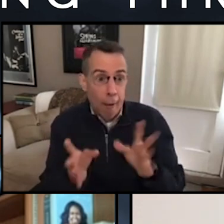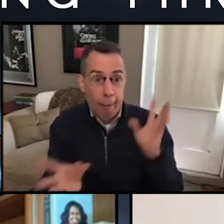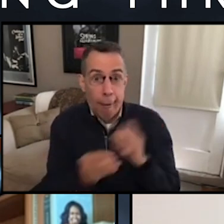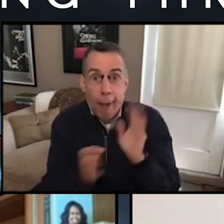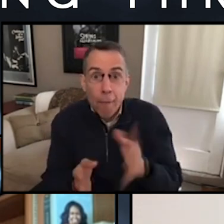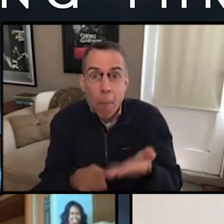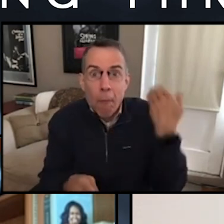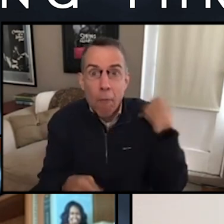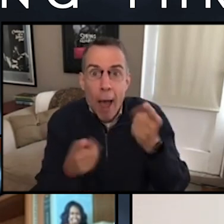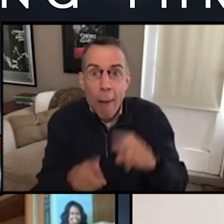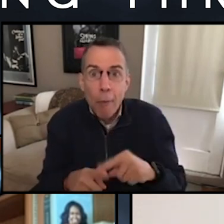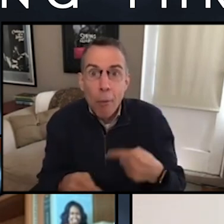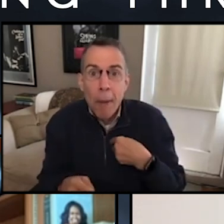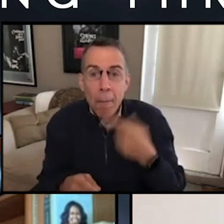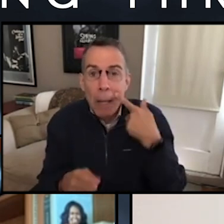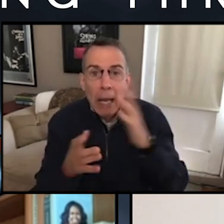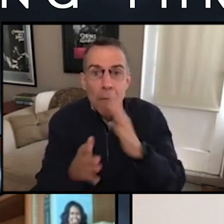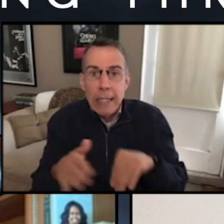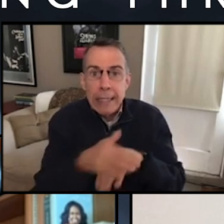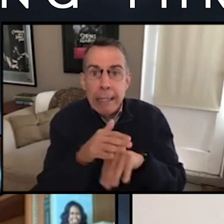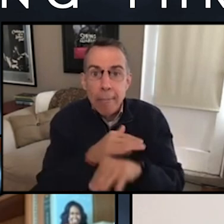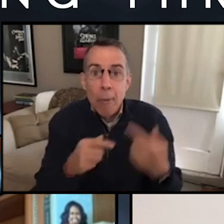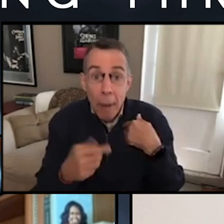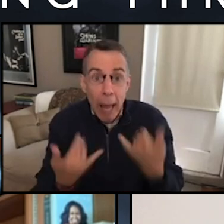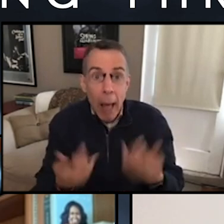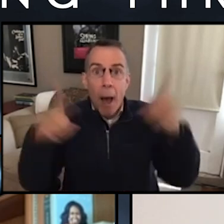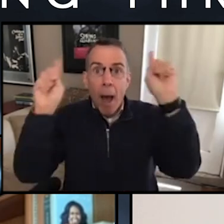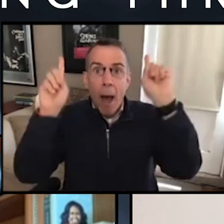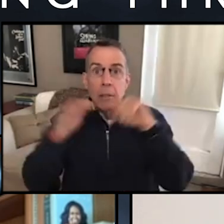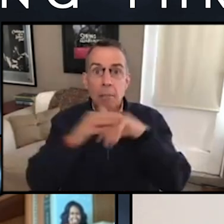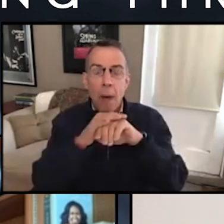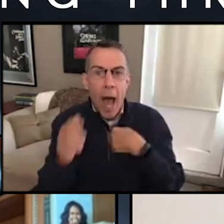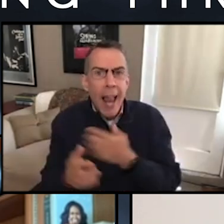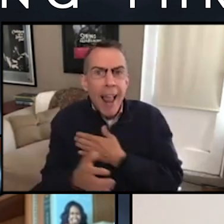never made accessible for me." And I think those kinds of being able to share